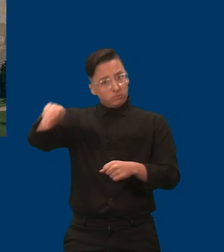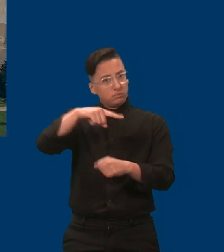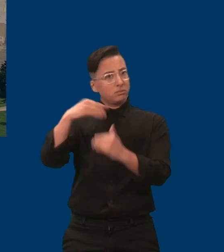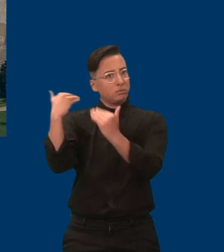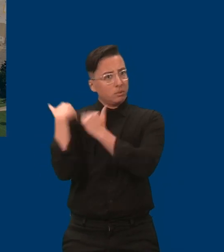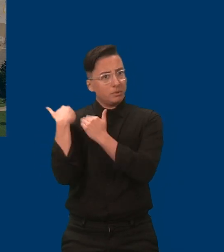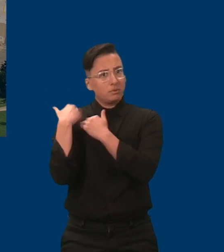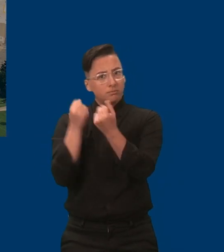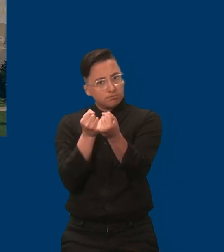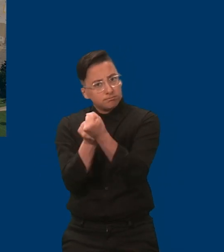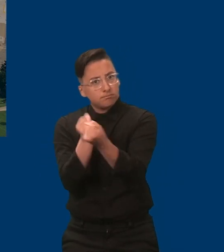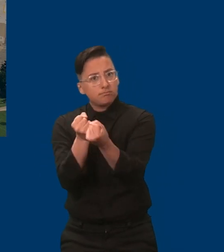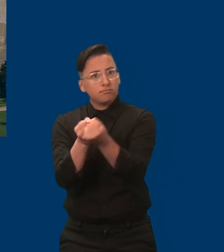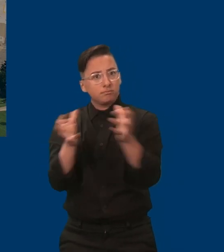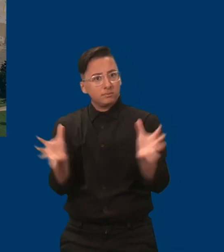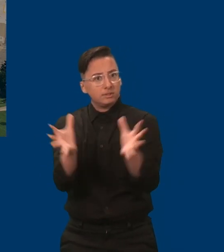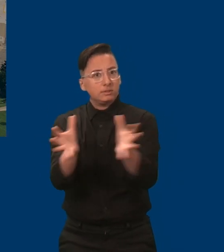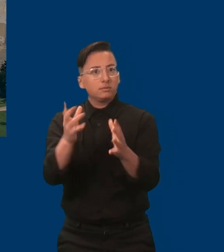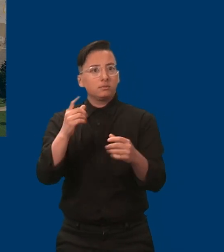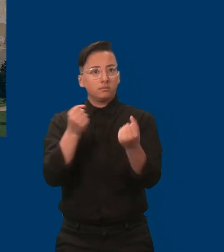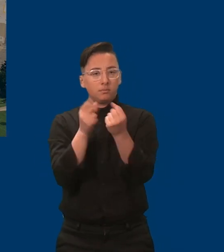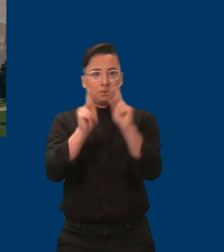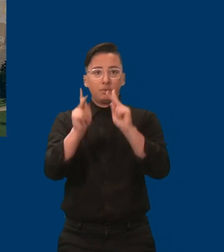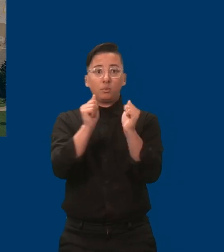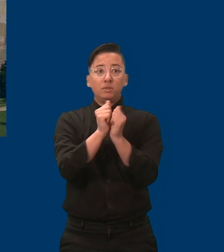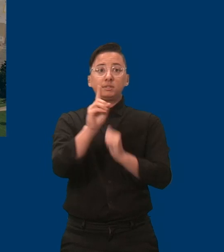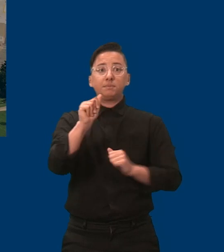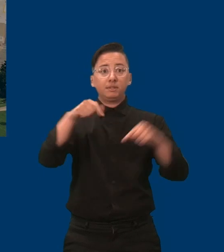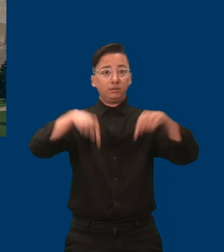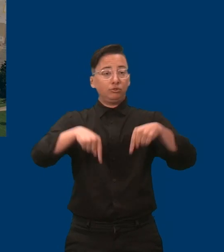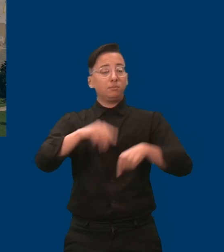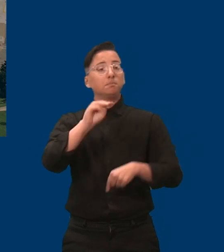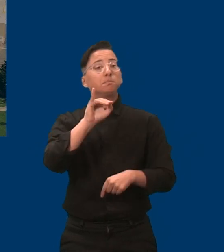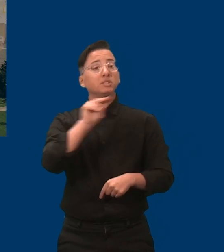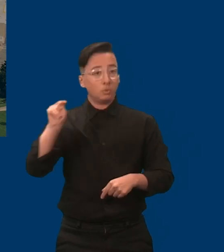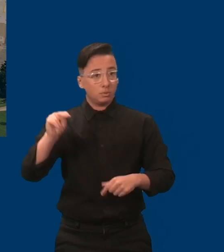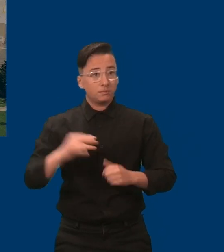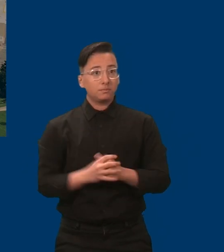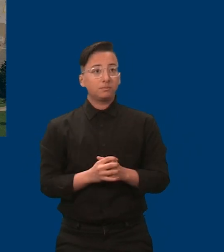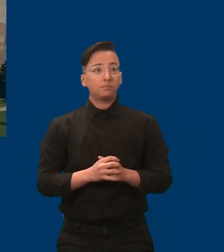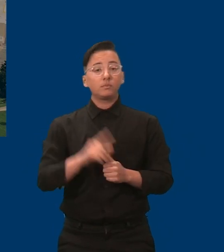The 2023 MCD legislative agenda was created over the past year